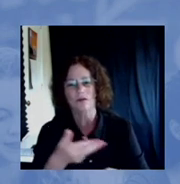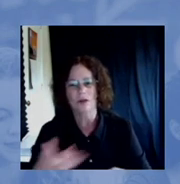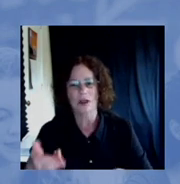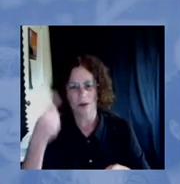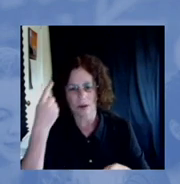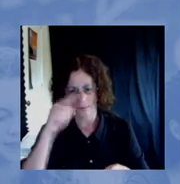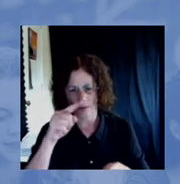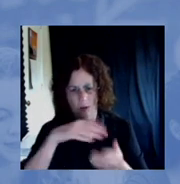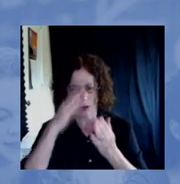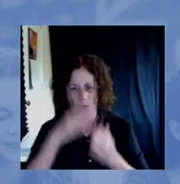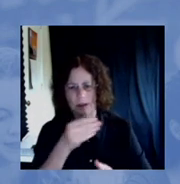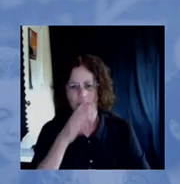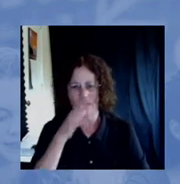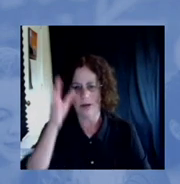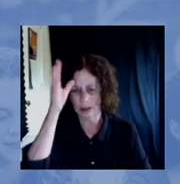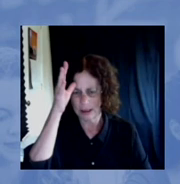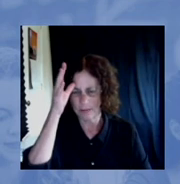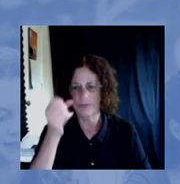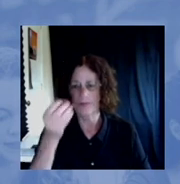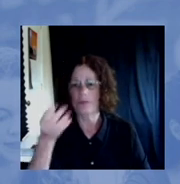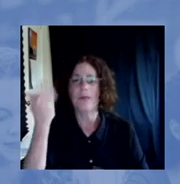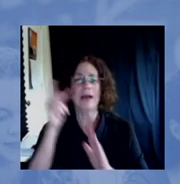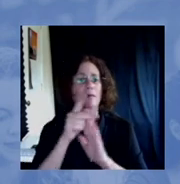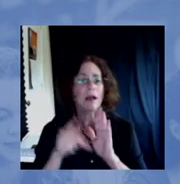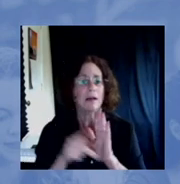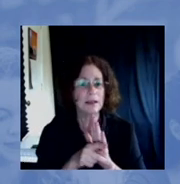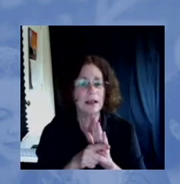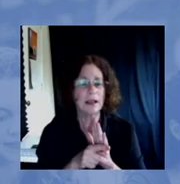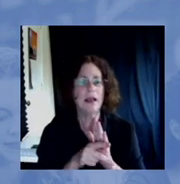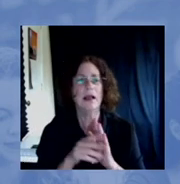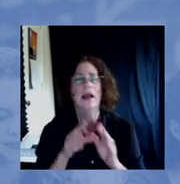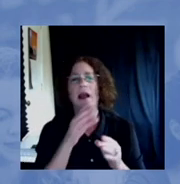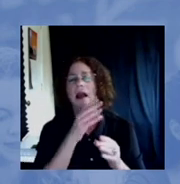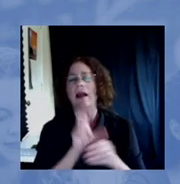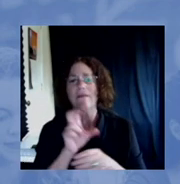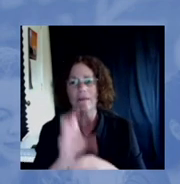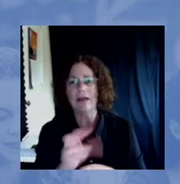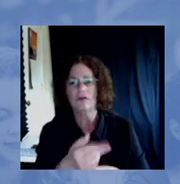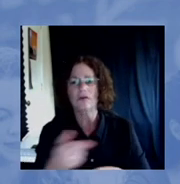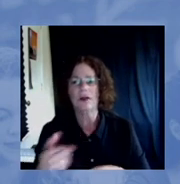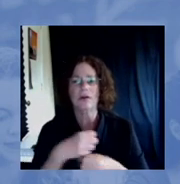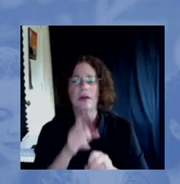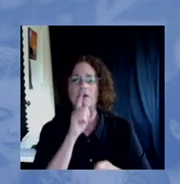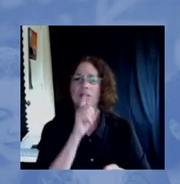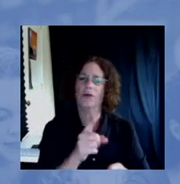SO PASS POLICY, INVEST RESOURCES, MAKE SURE THAT THERE ARE POINTS OF CONNECTION AND STAFF